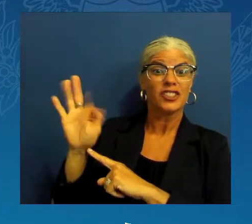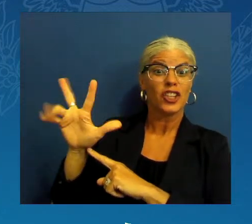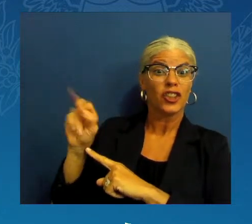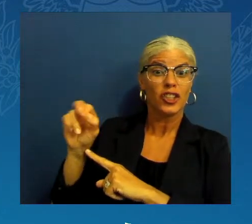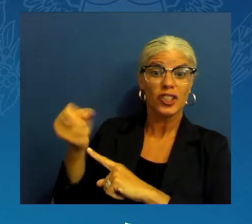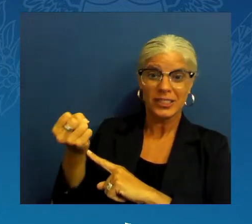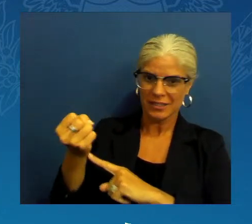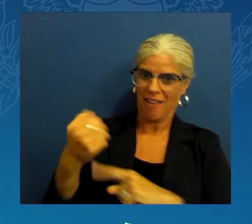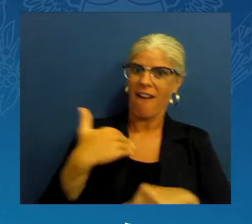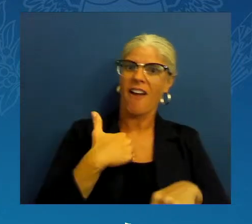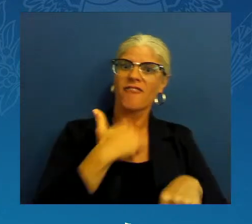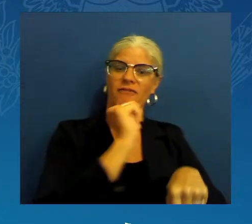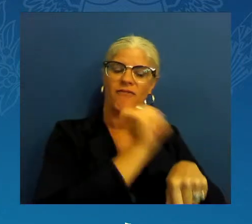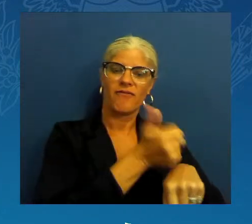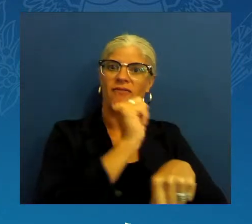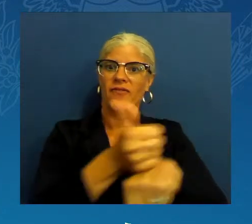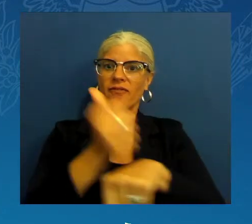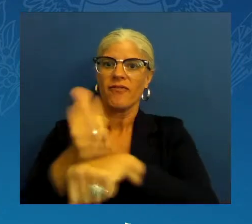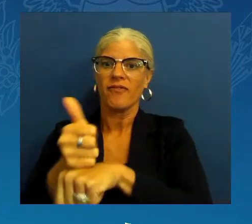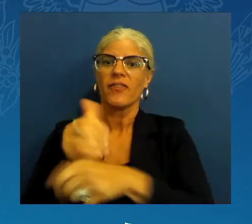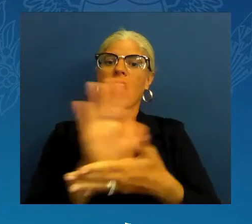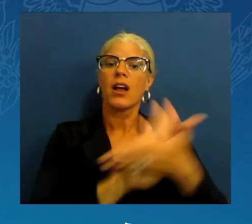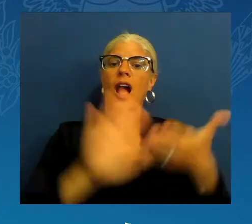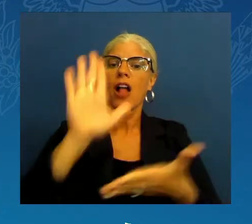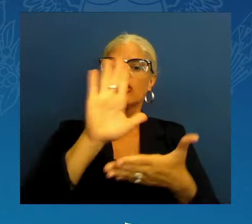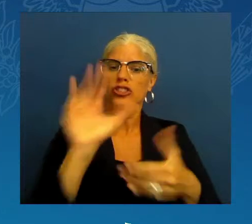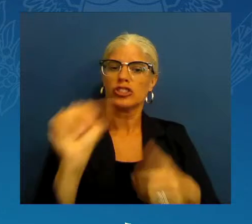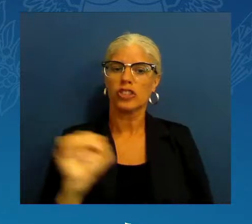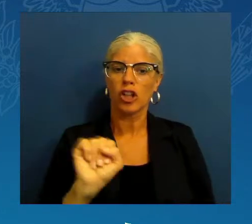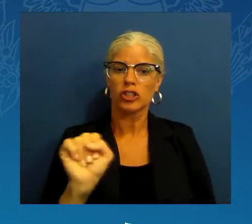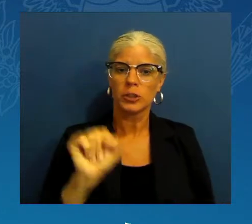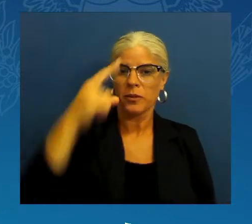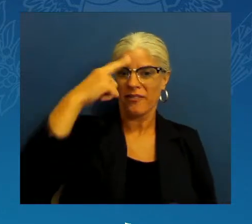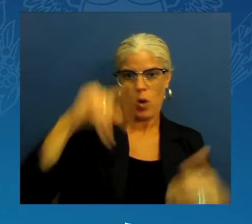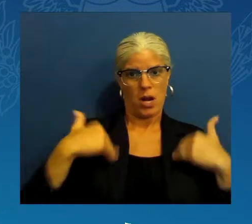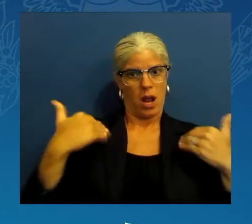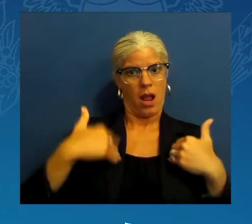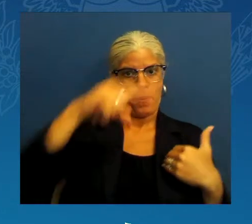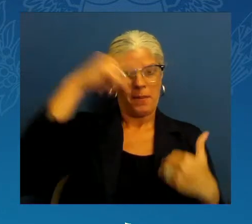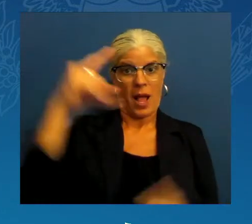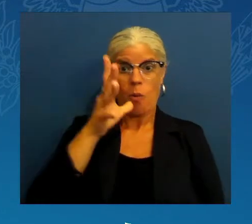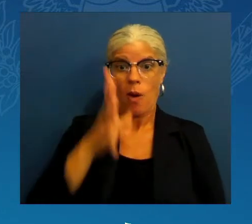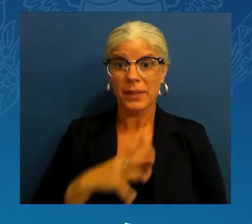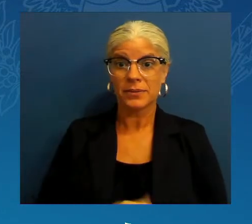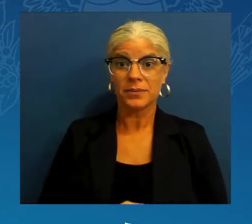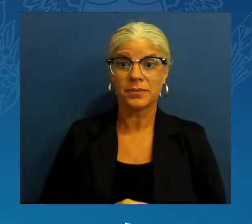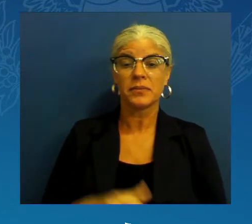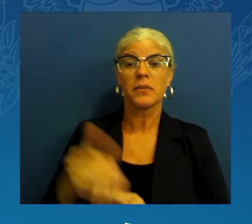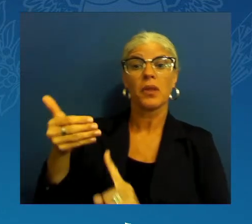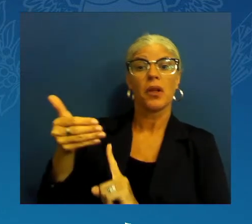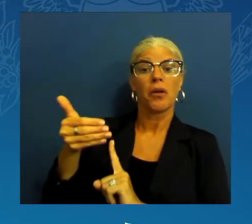In the 1960s and '70s, you launched a nationwide program to help folks get a job.